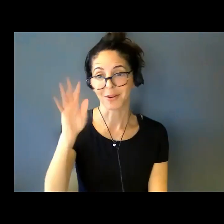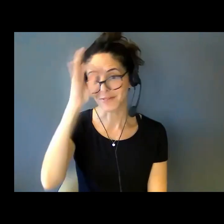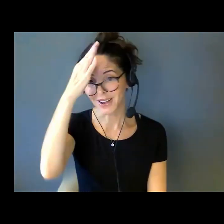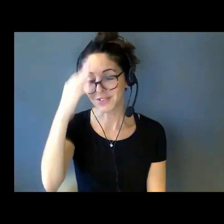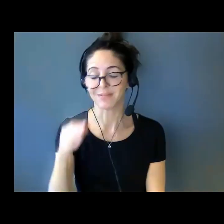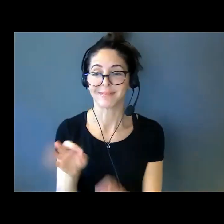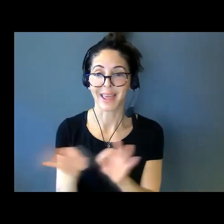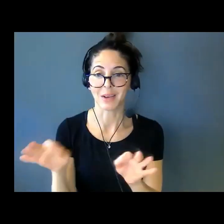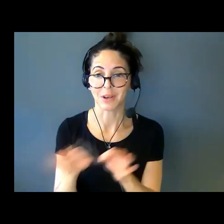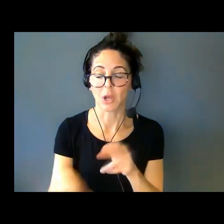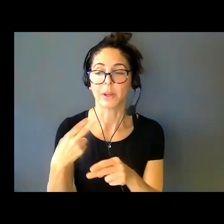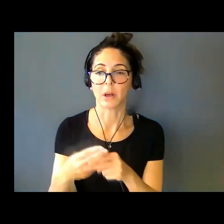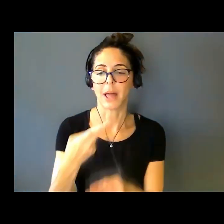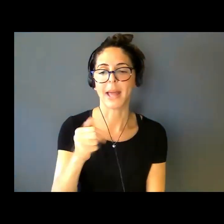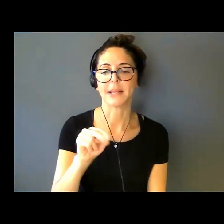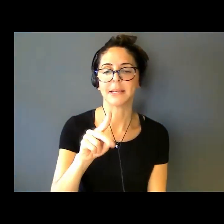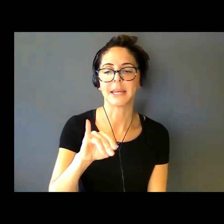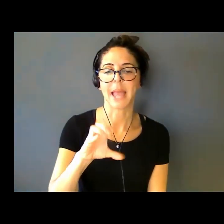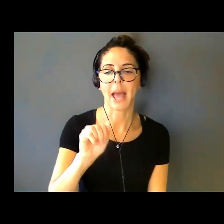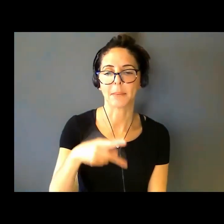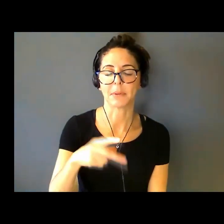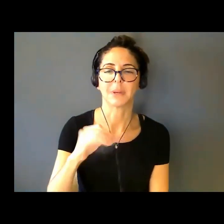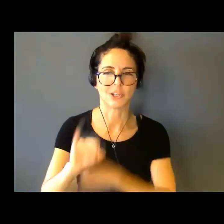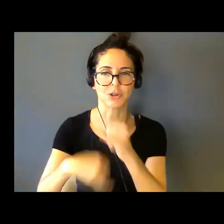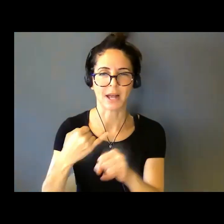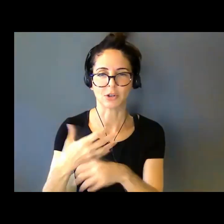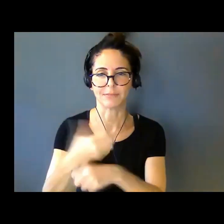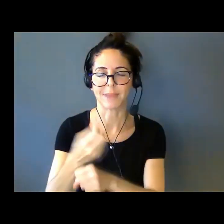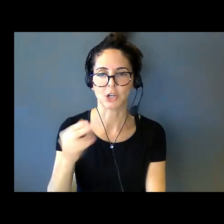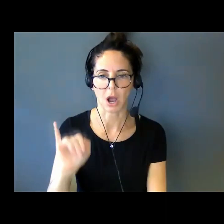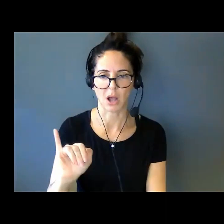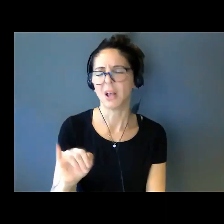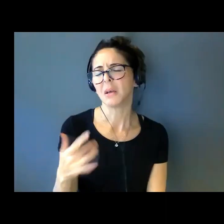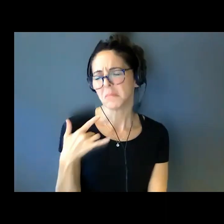name of Handicapped International, HI. And I will use the acronym HI moving forward,